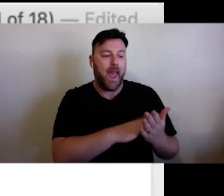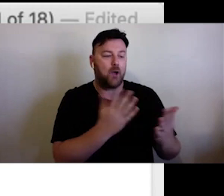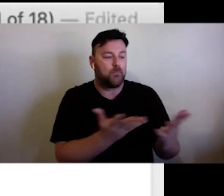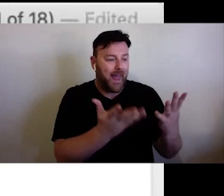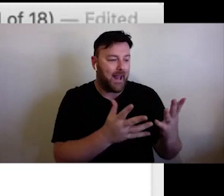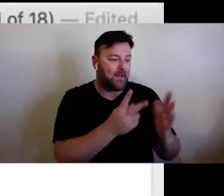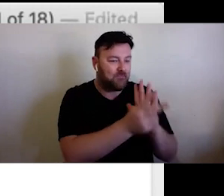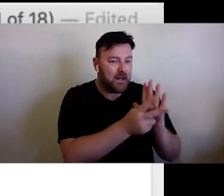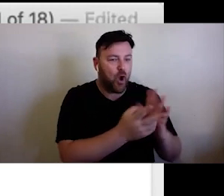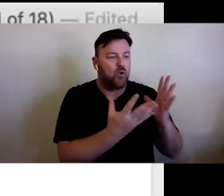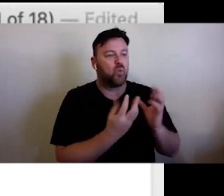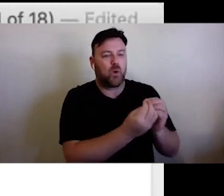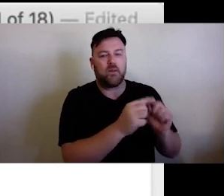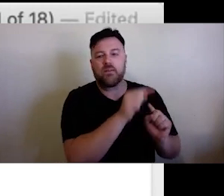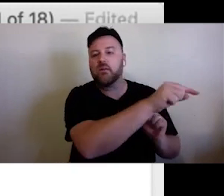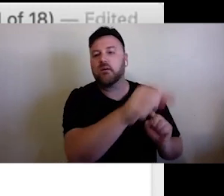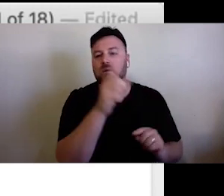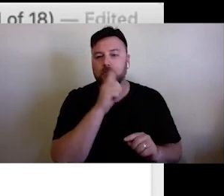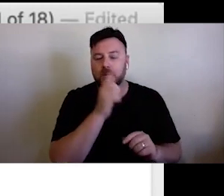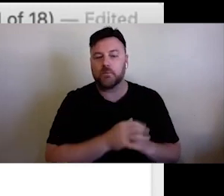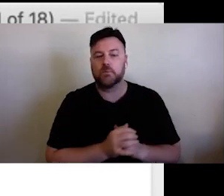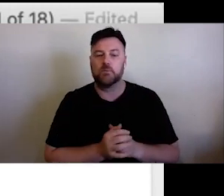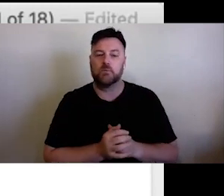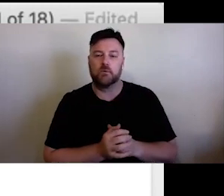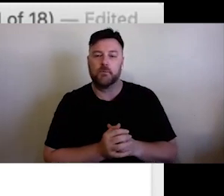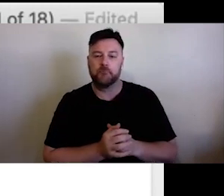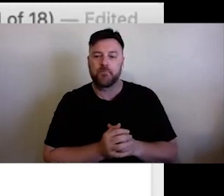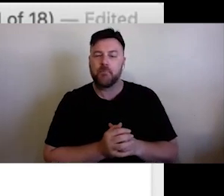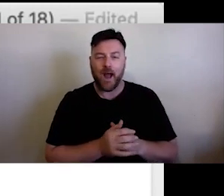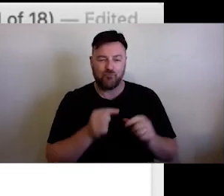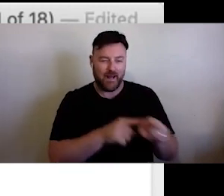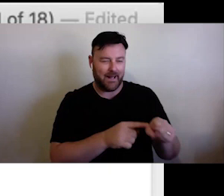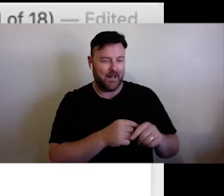different things. Between 11:00 and 3:00 people have been looking for